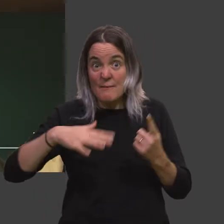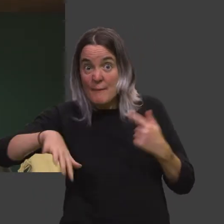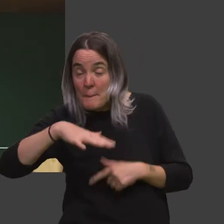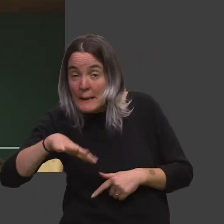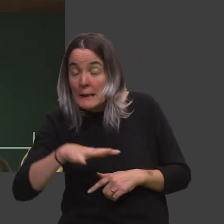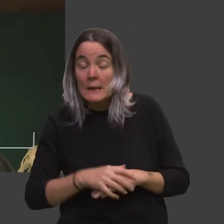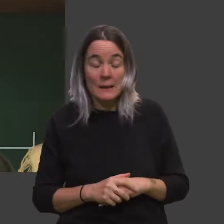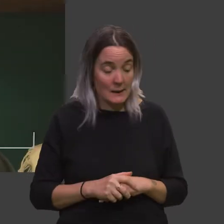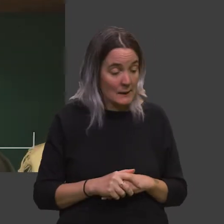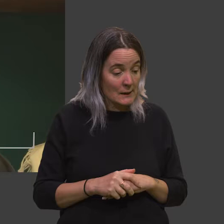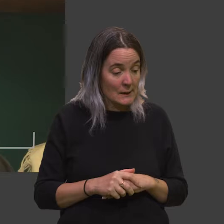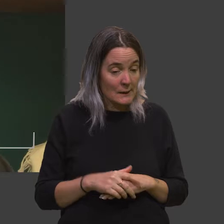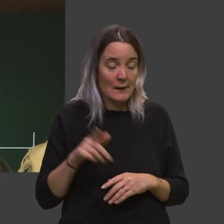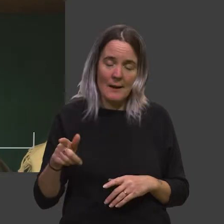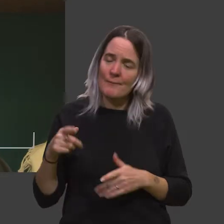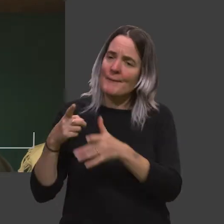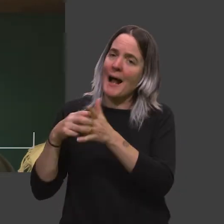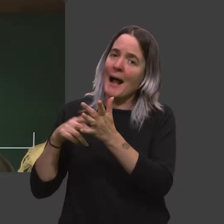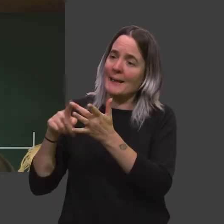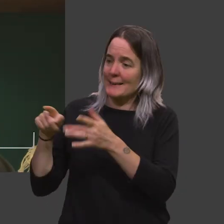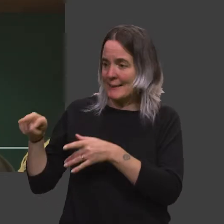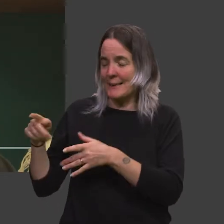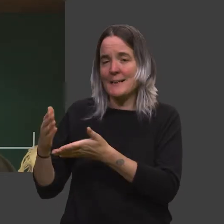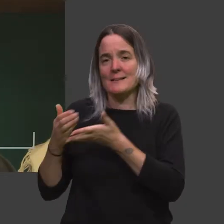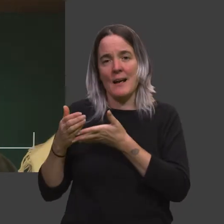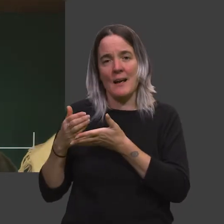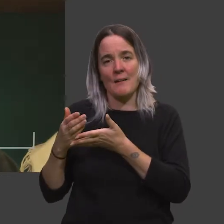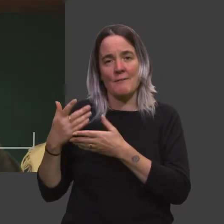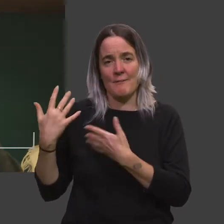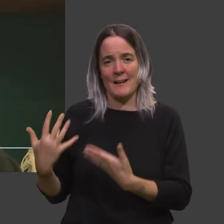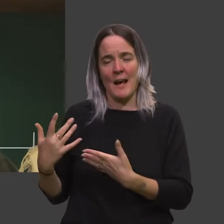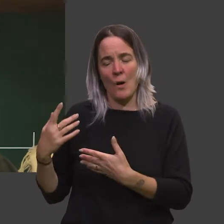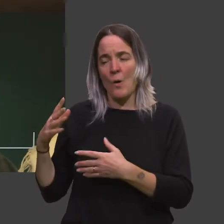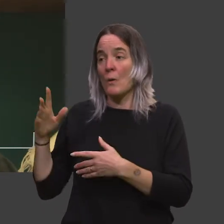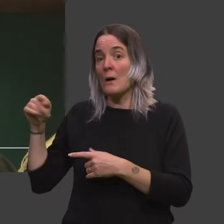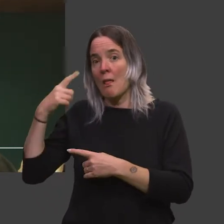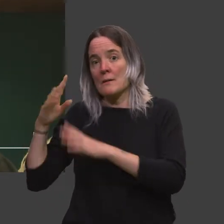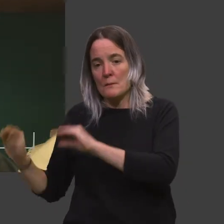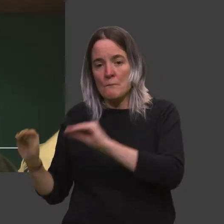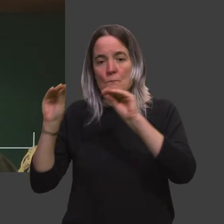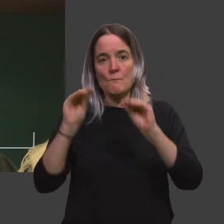Grateful that Annie's safe now, and not in London anymore. She's gone to stay at her Mum's.